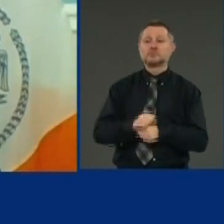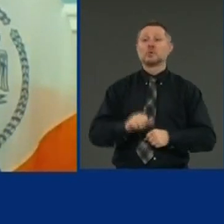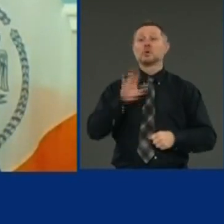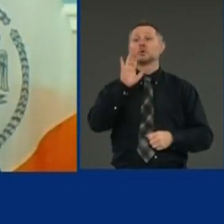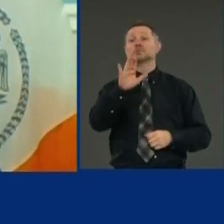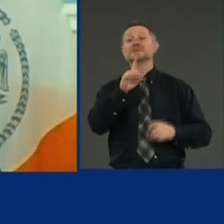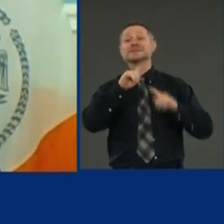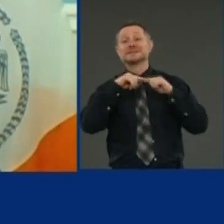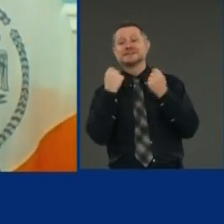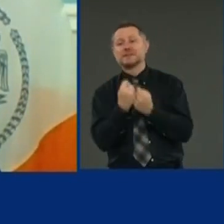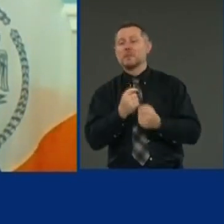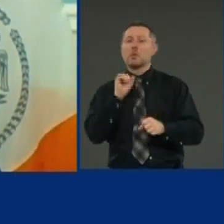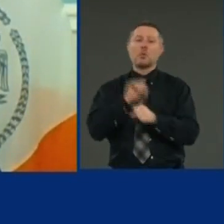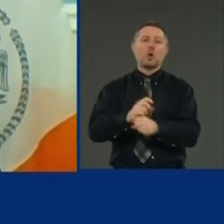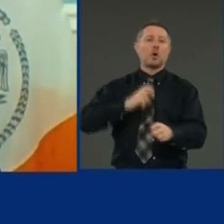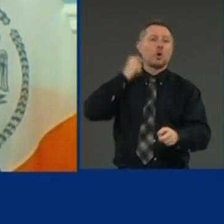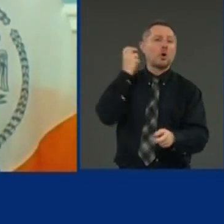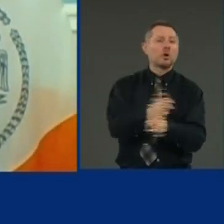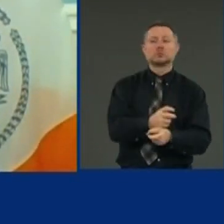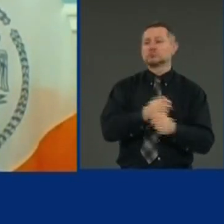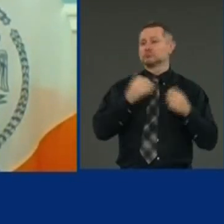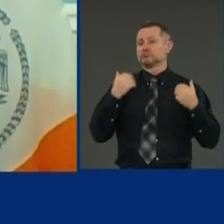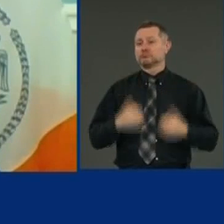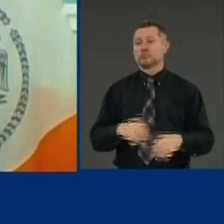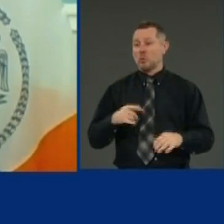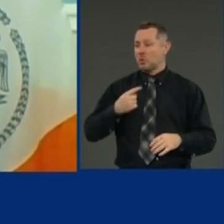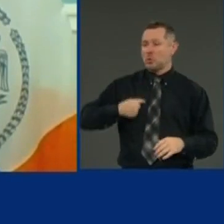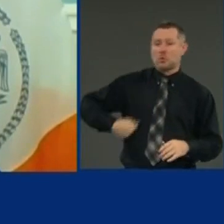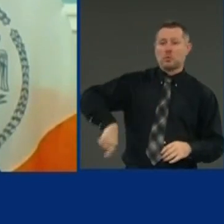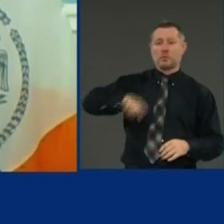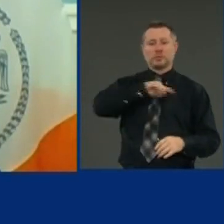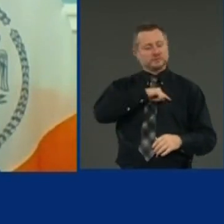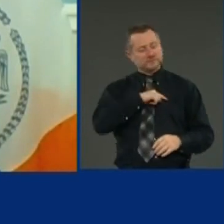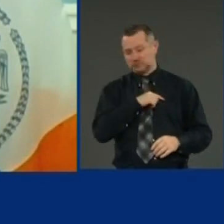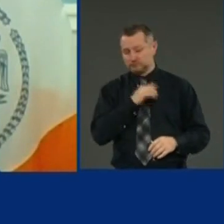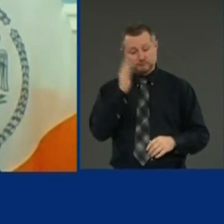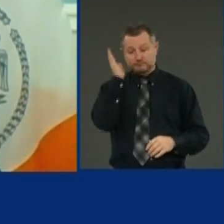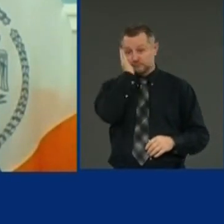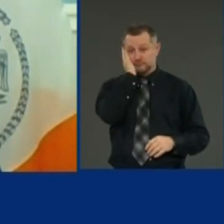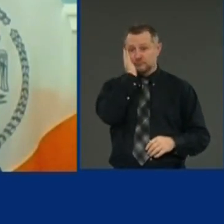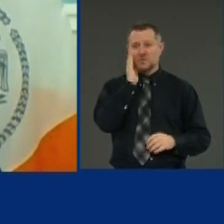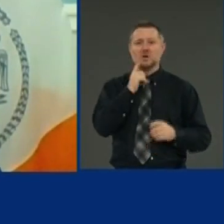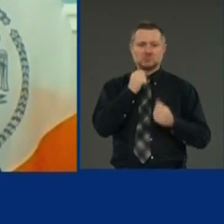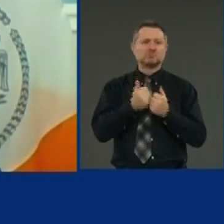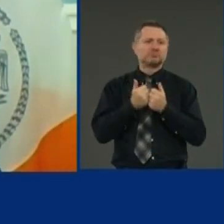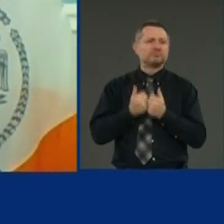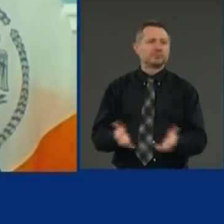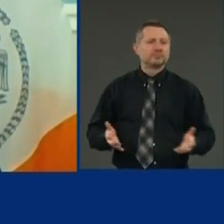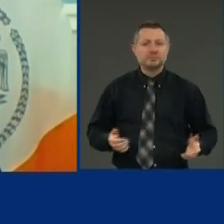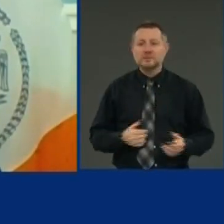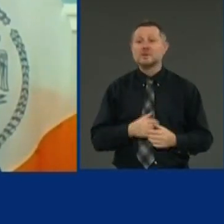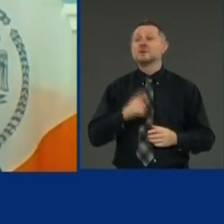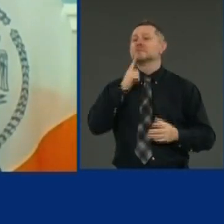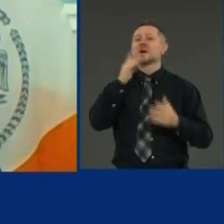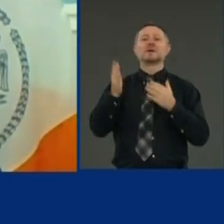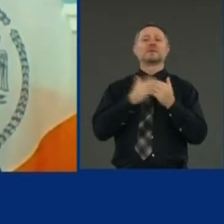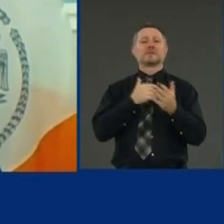OF LONG DAYS. I KNOW YOU AND YOUR TEAM WORKED EXTRAORDINARILY HARD, AND I